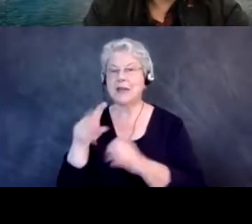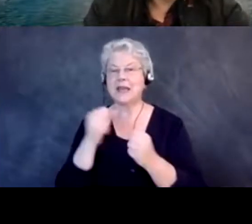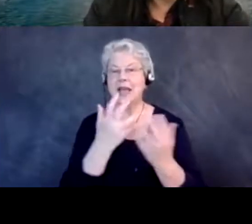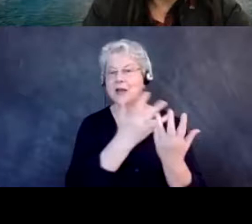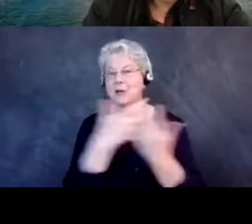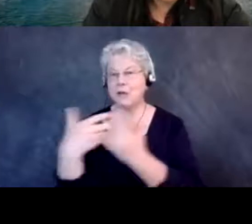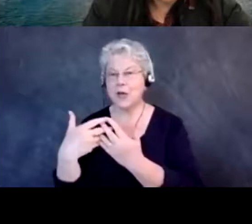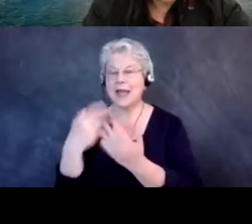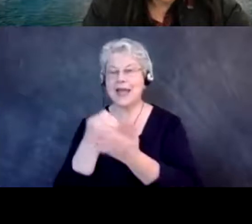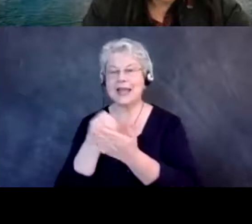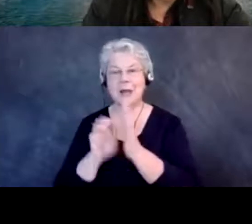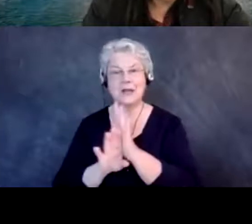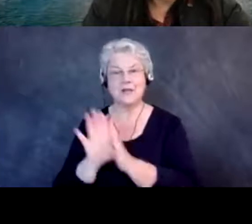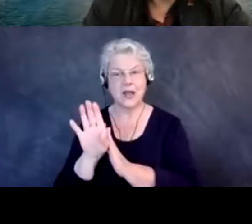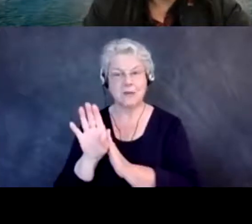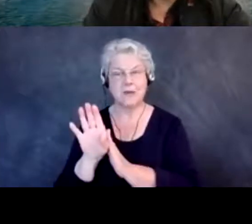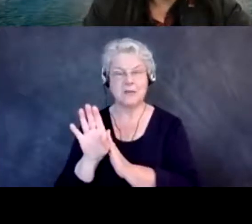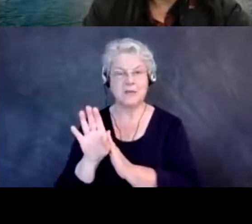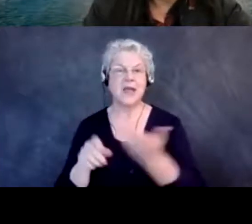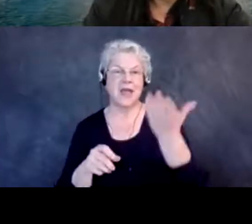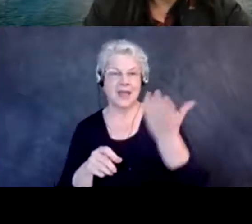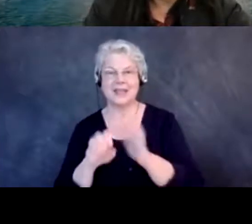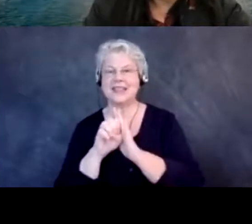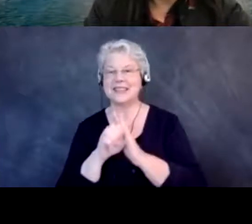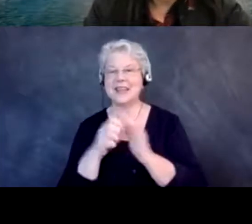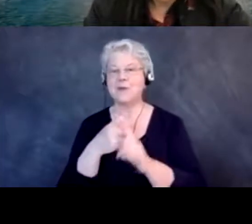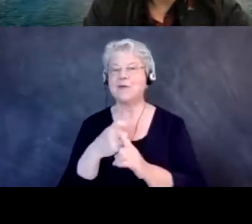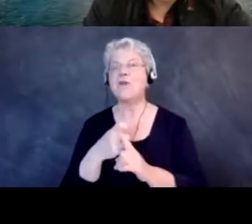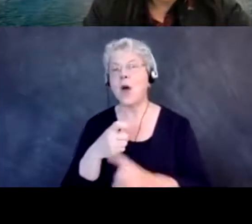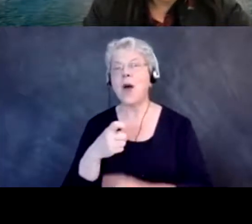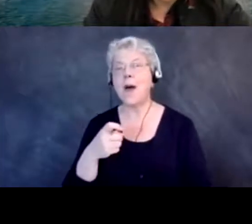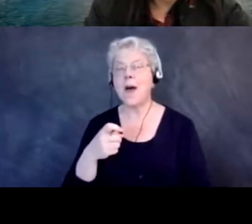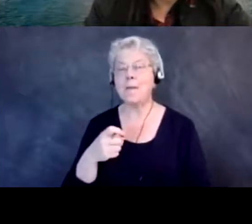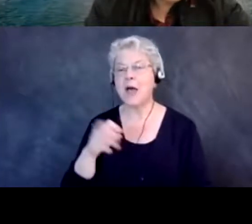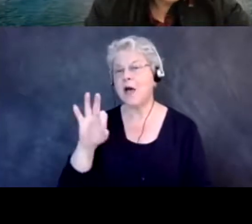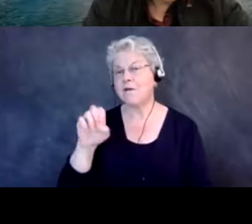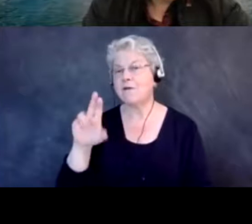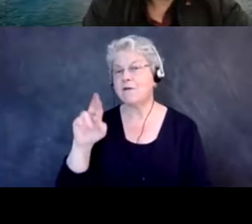development, and this is an example from south of the border in Ferndale, Washington. How it works